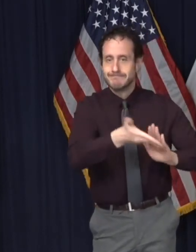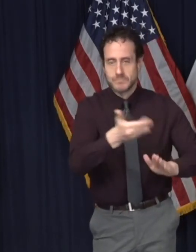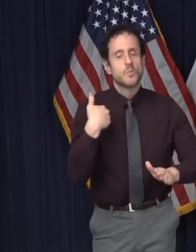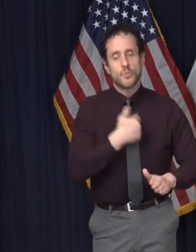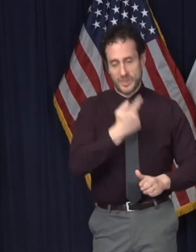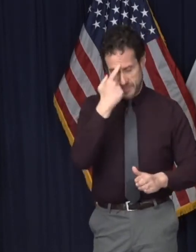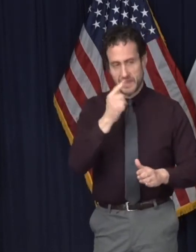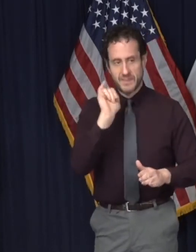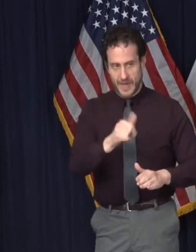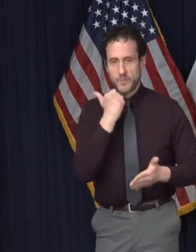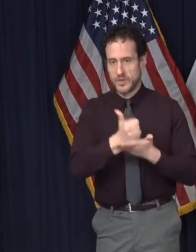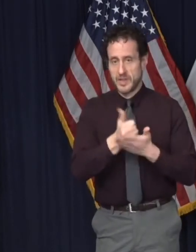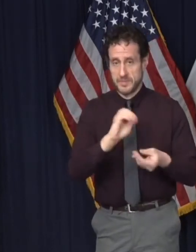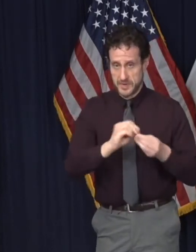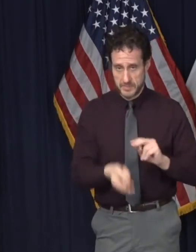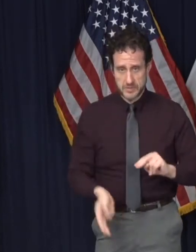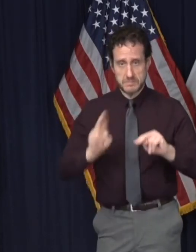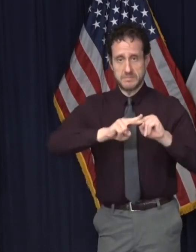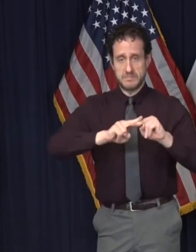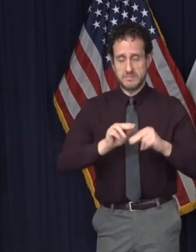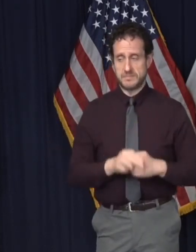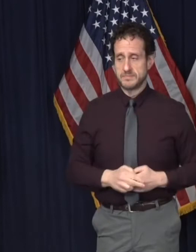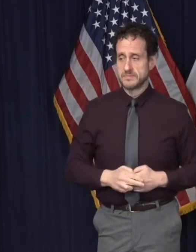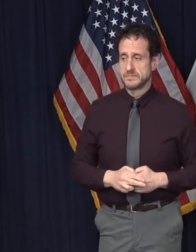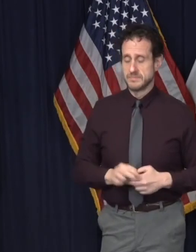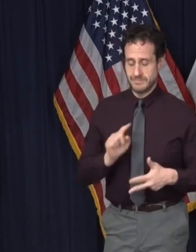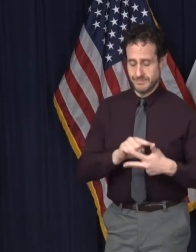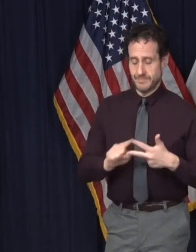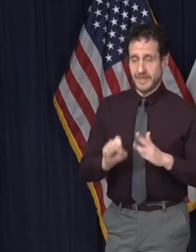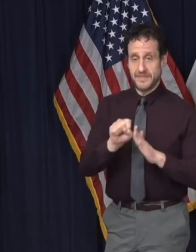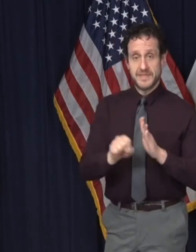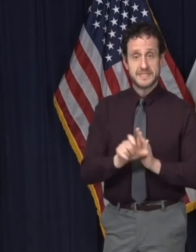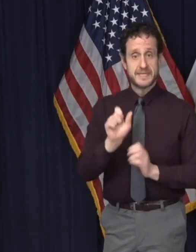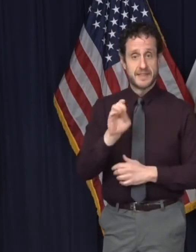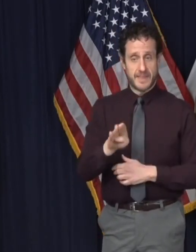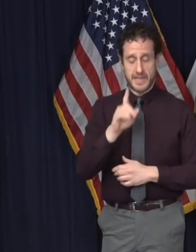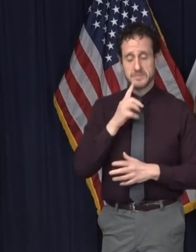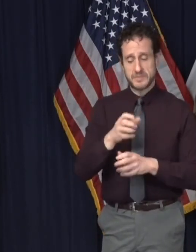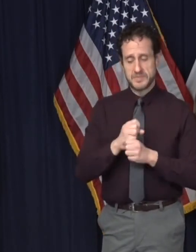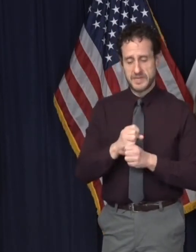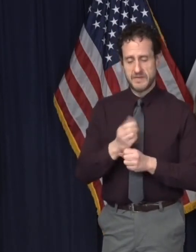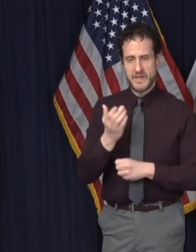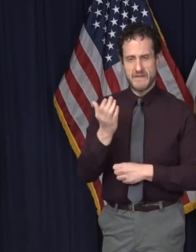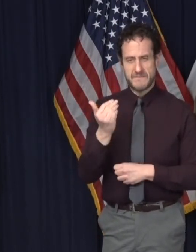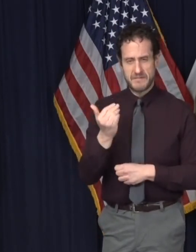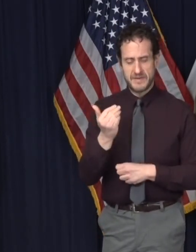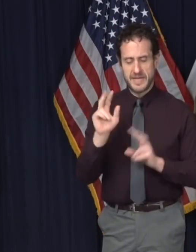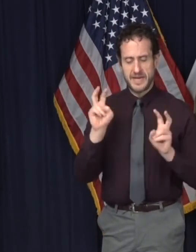THEIR FULL CAPACITY. OUR TEAMS IN OUR STATE LABS ALSO